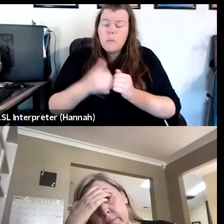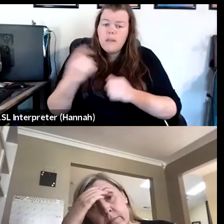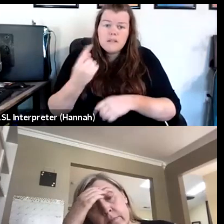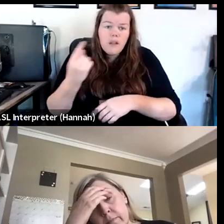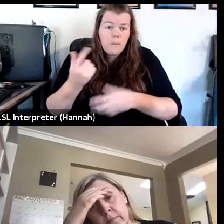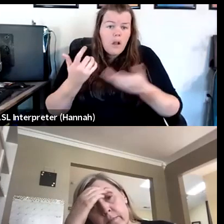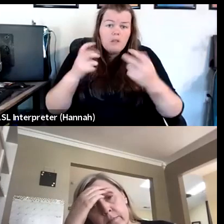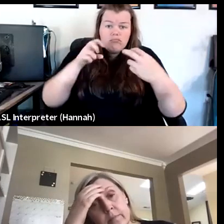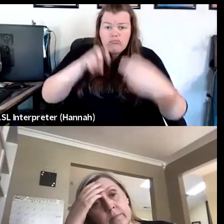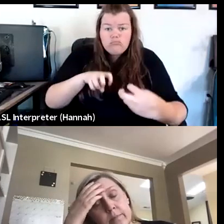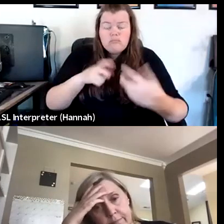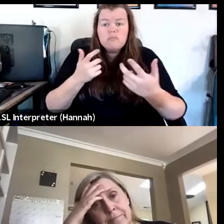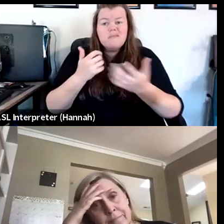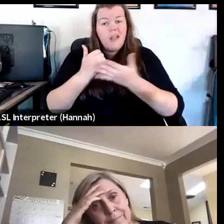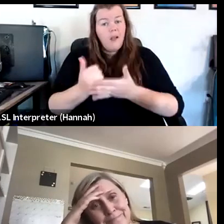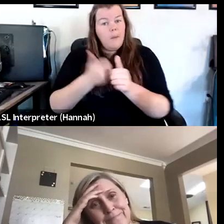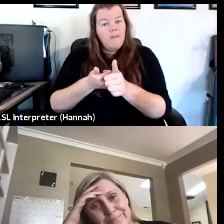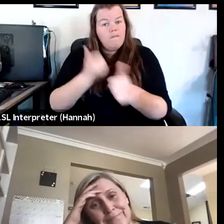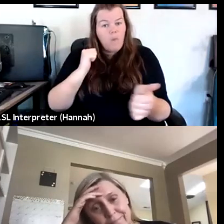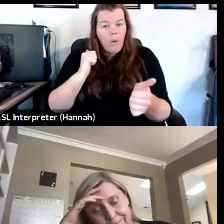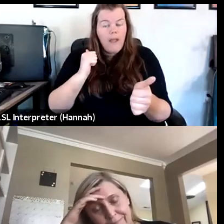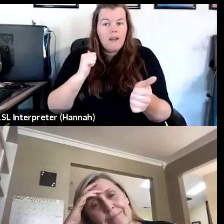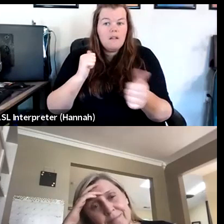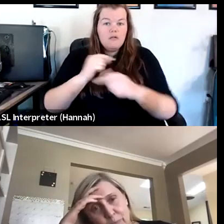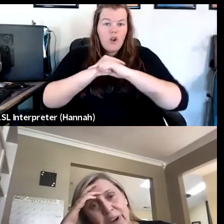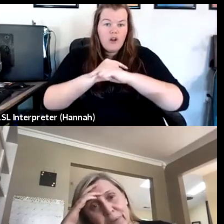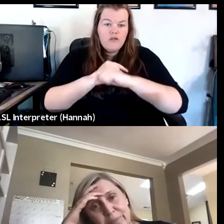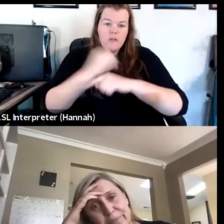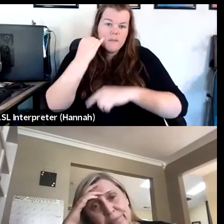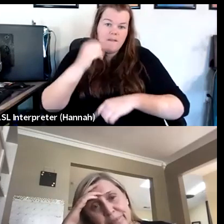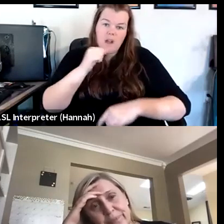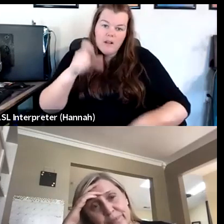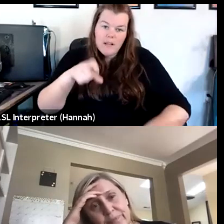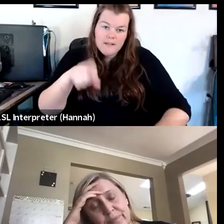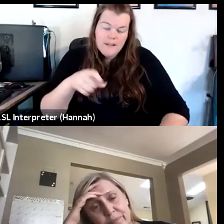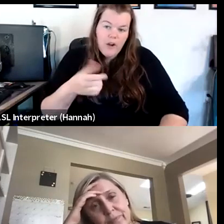help avoid those unnecessary guardianships being established in the first place because they are